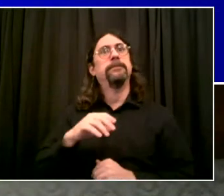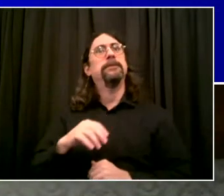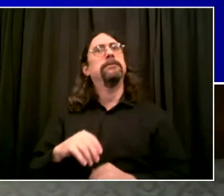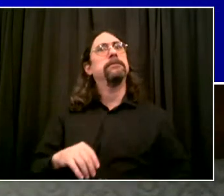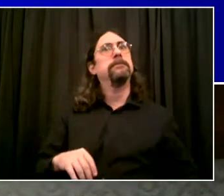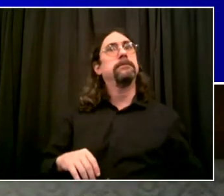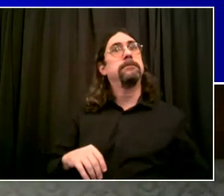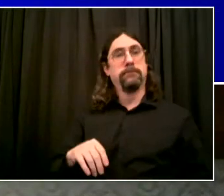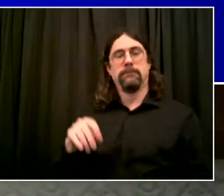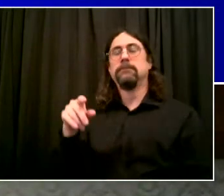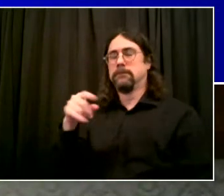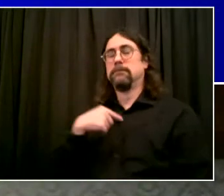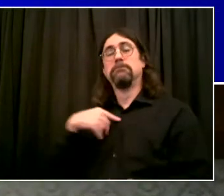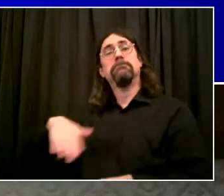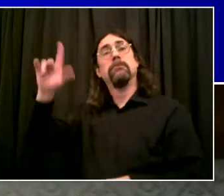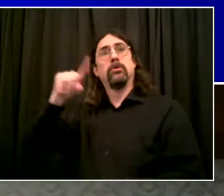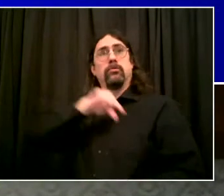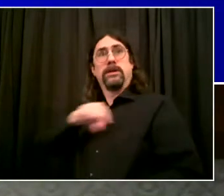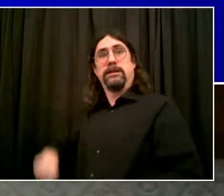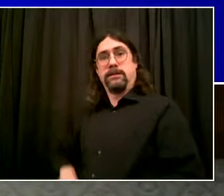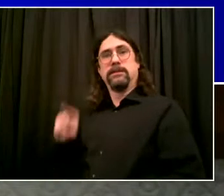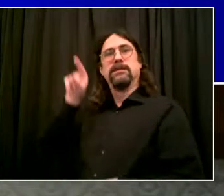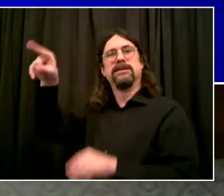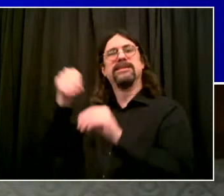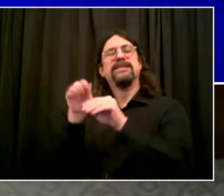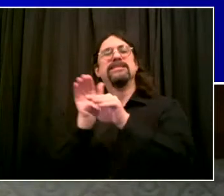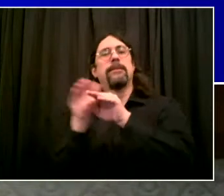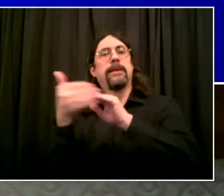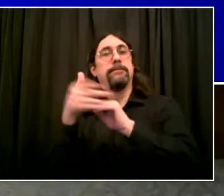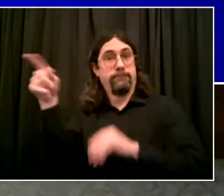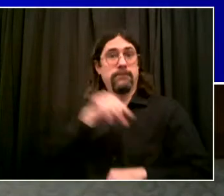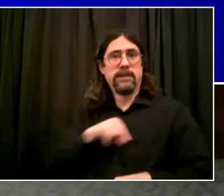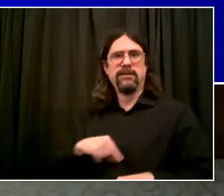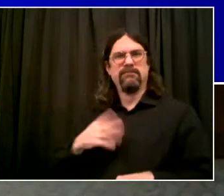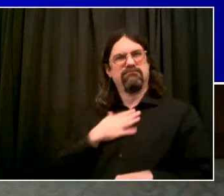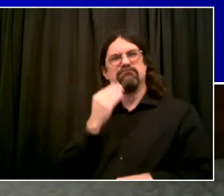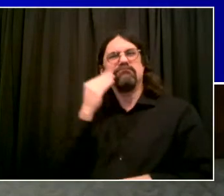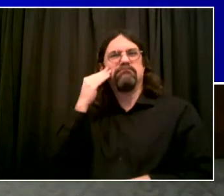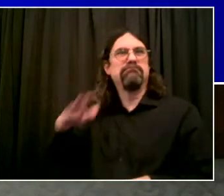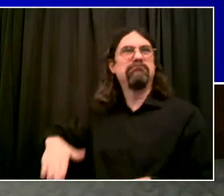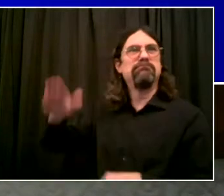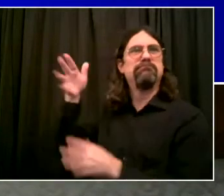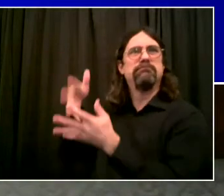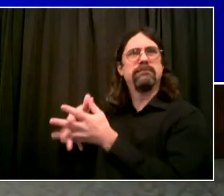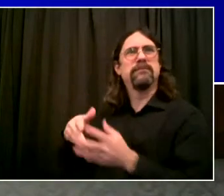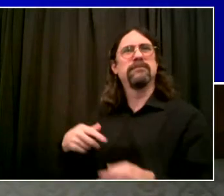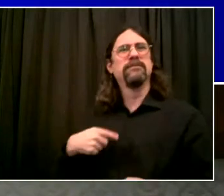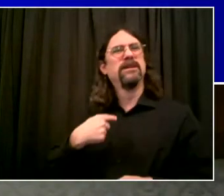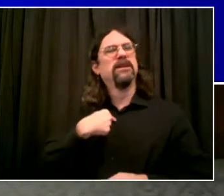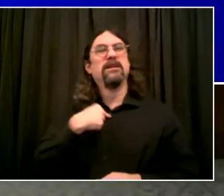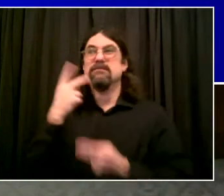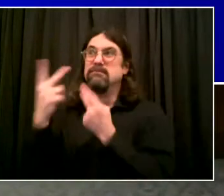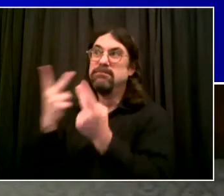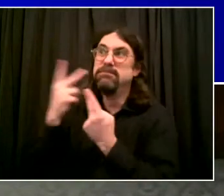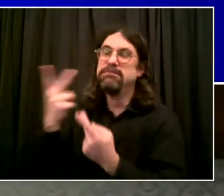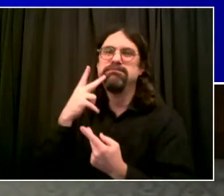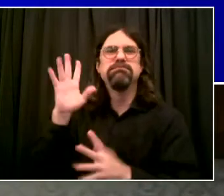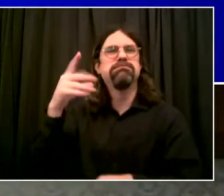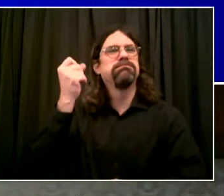QUEENS AND CHOOSING THEIR PRECINCT COMMANDER IS A BIG ROLE FOR ME